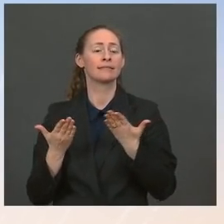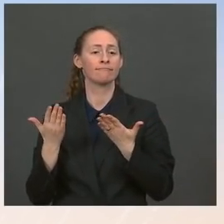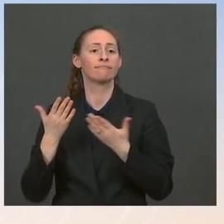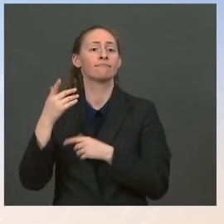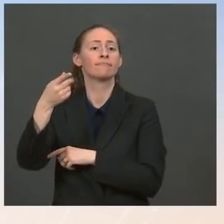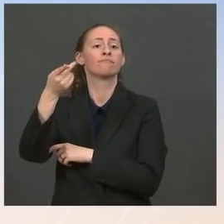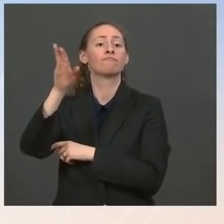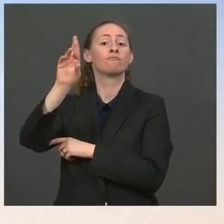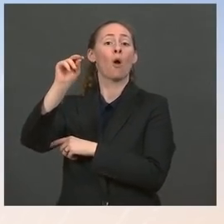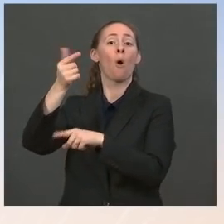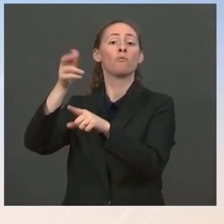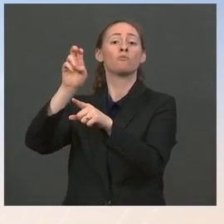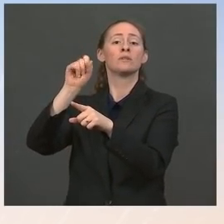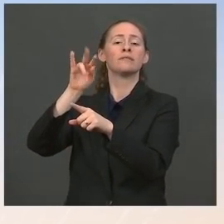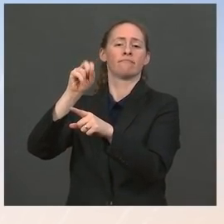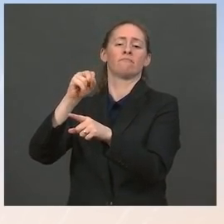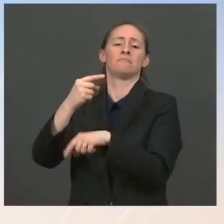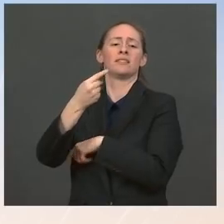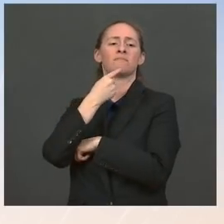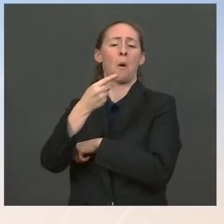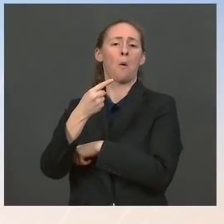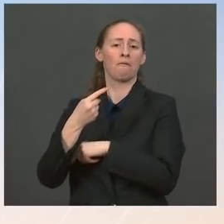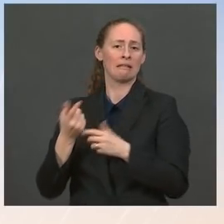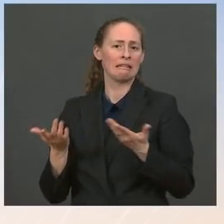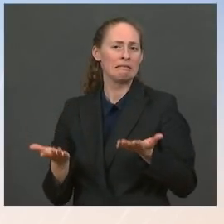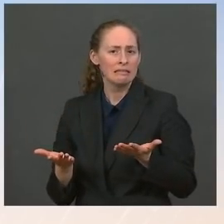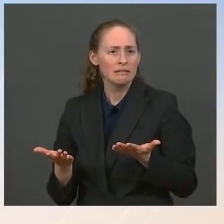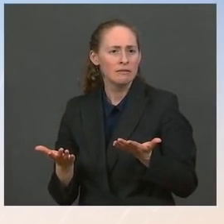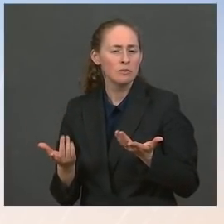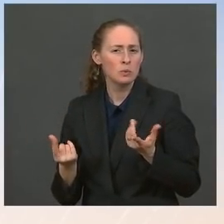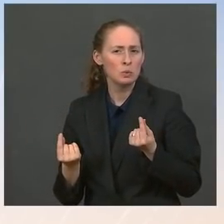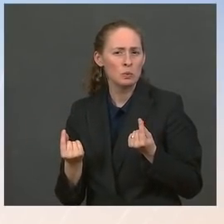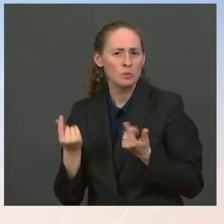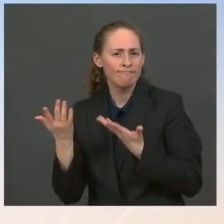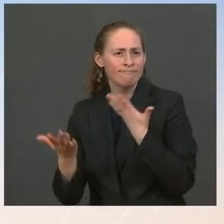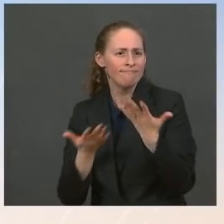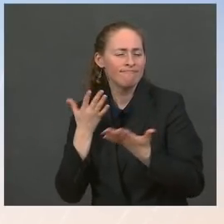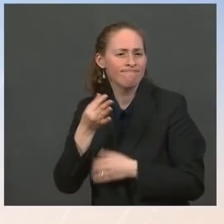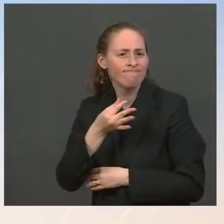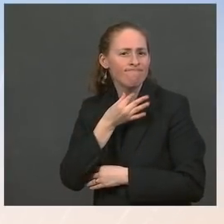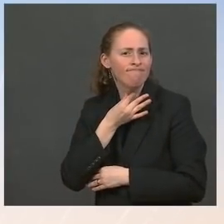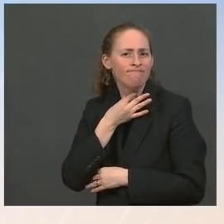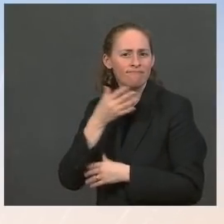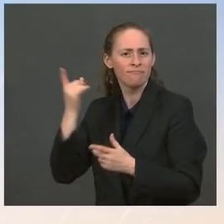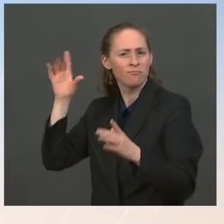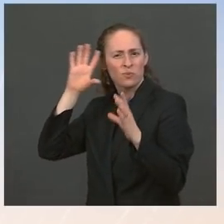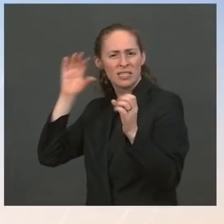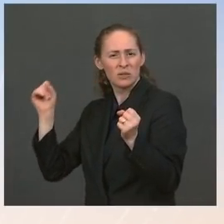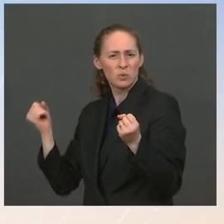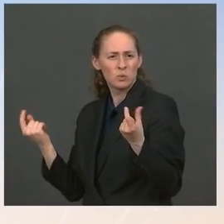tightening up some of the provisions within that? So how will the President approach that, trying to keep progressives on board